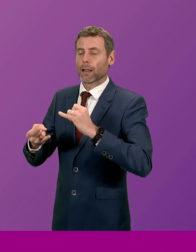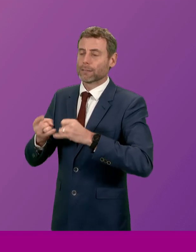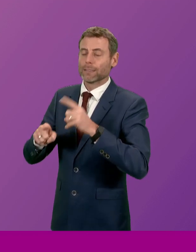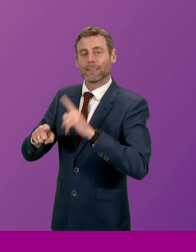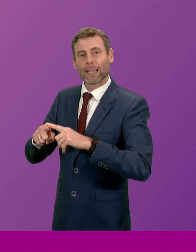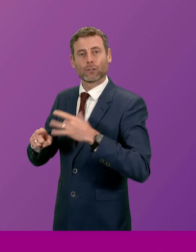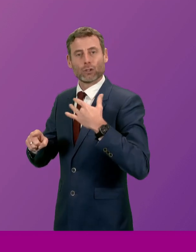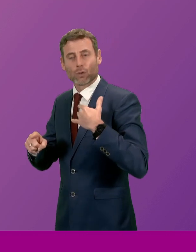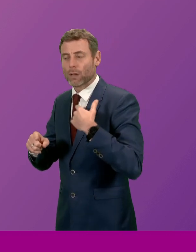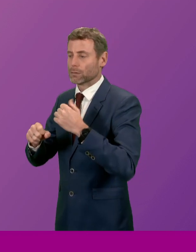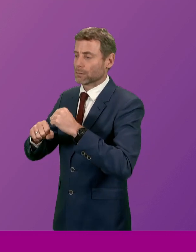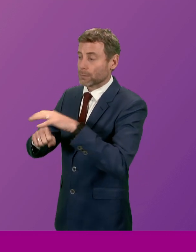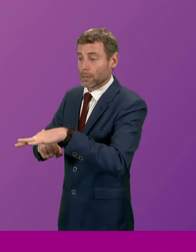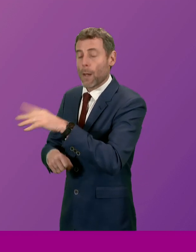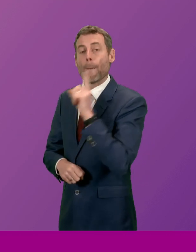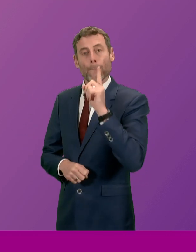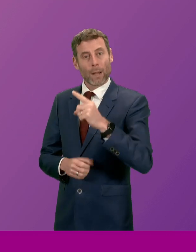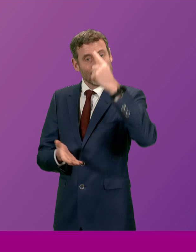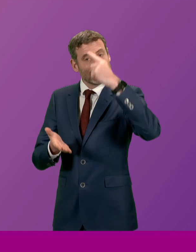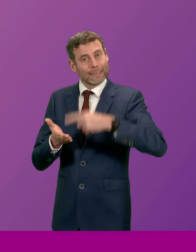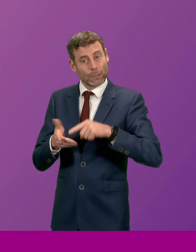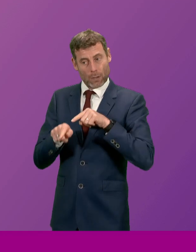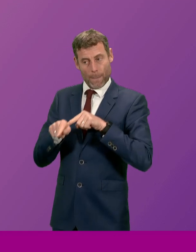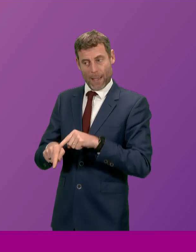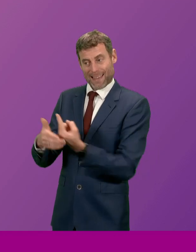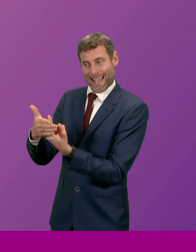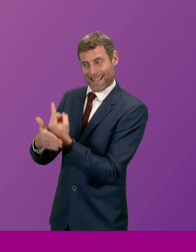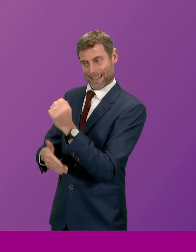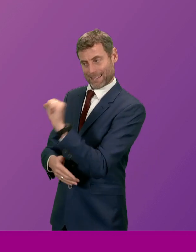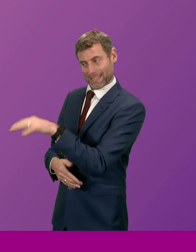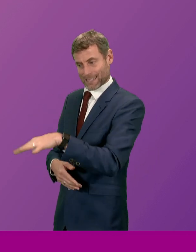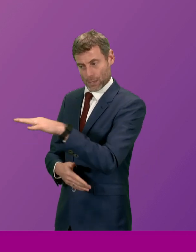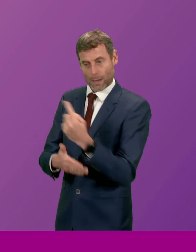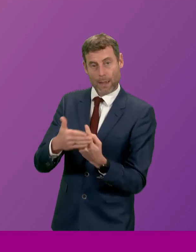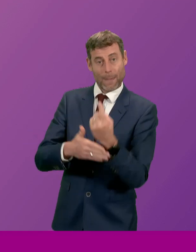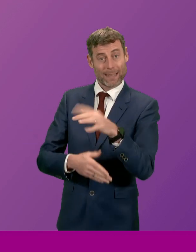a case-by-case basis. Managers must balance the needs of the trans person to use this